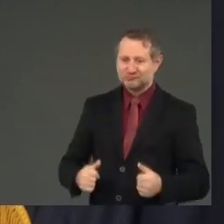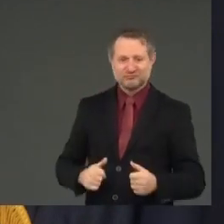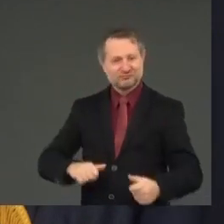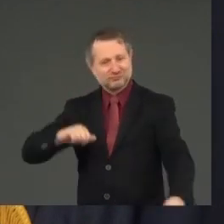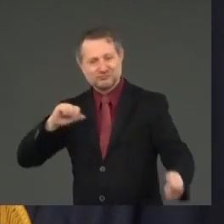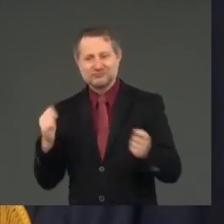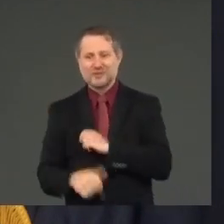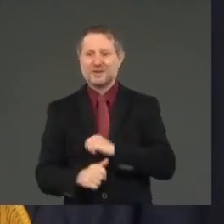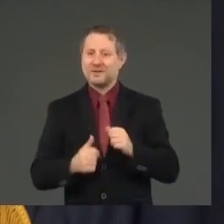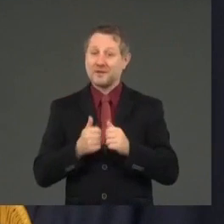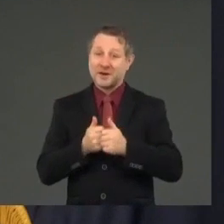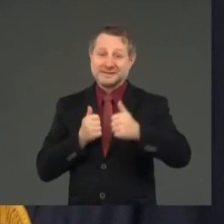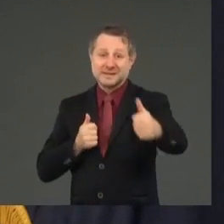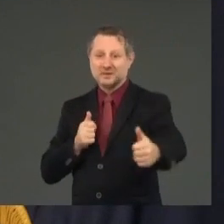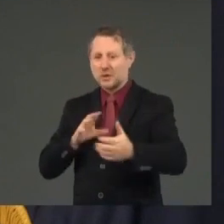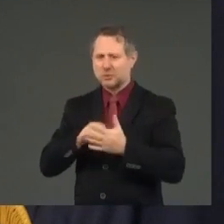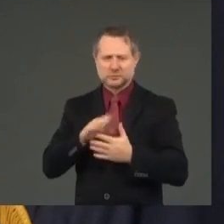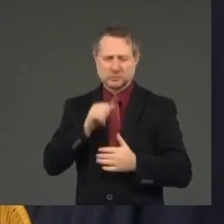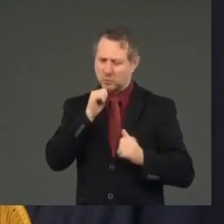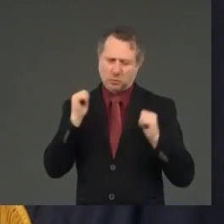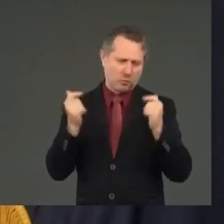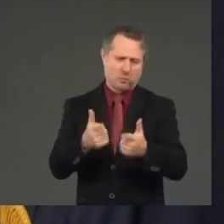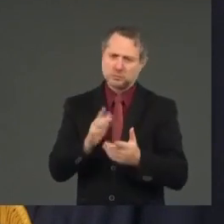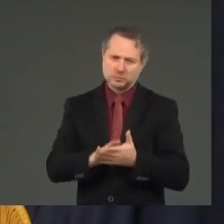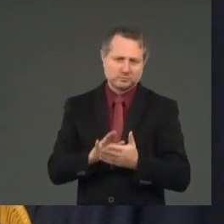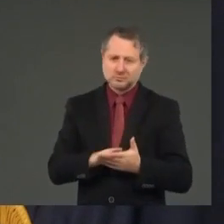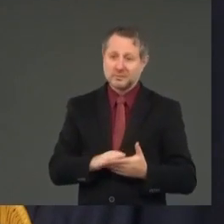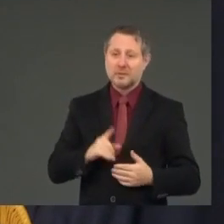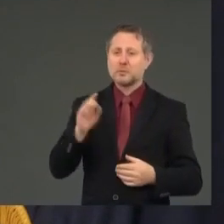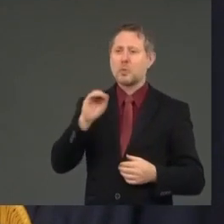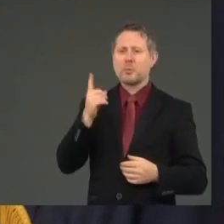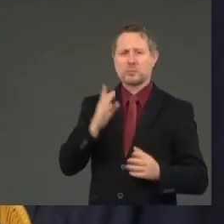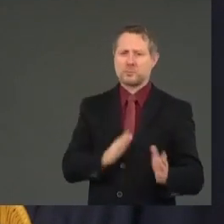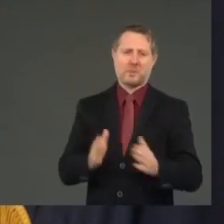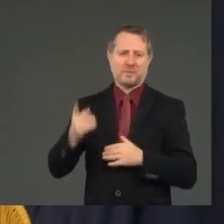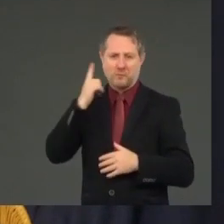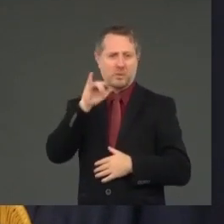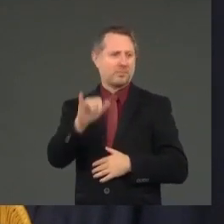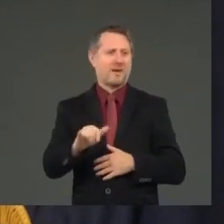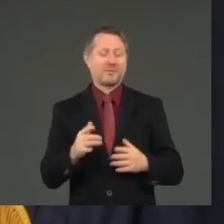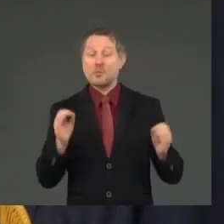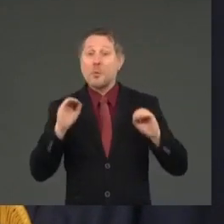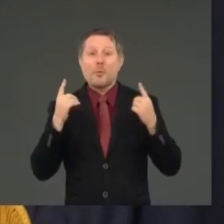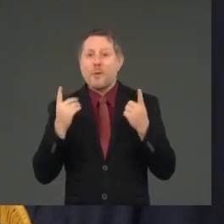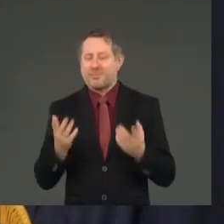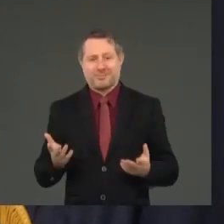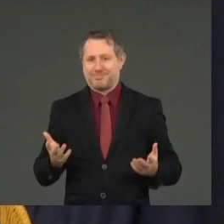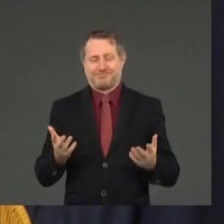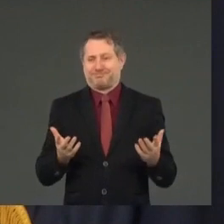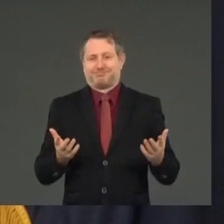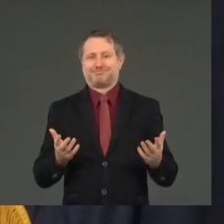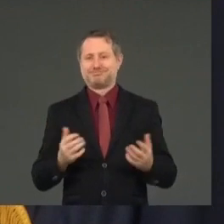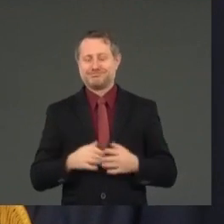I DON'T BELIEVE EVERY SCHOOL DISTRICT WAS READY FOR THIS ABRUPT SHIFT TO REMOTE LEARNING.